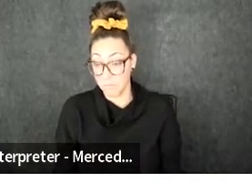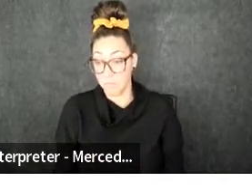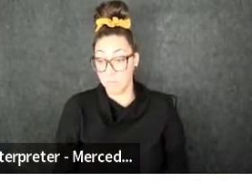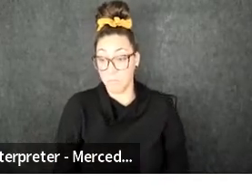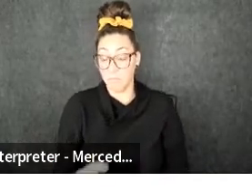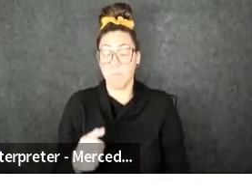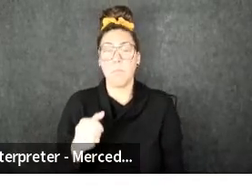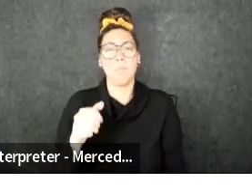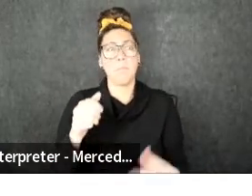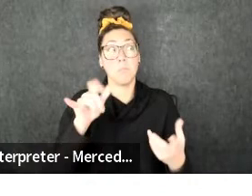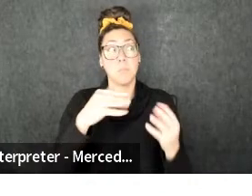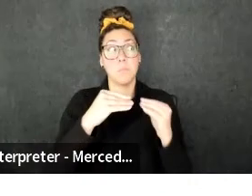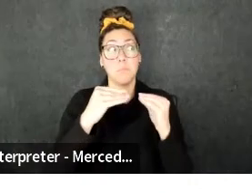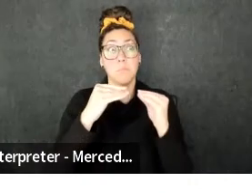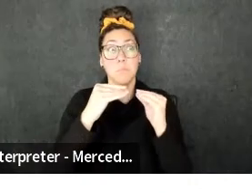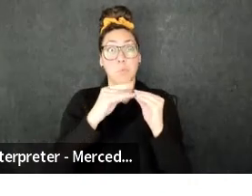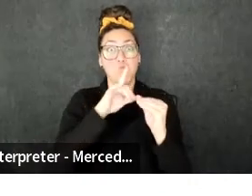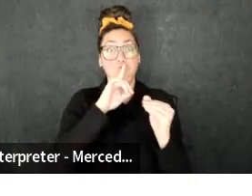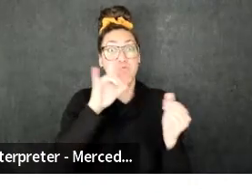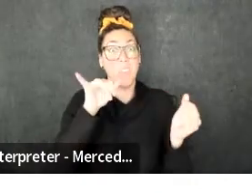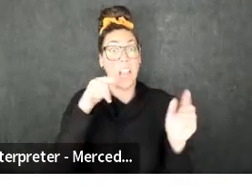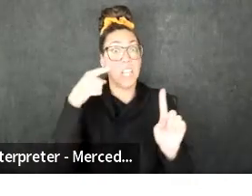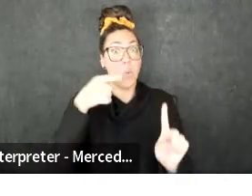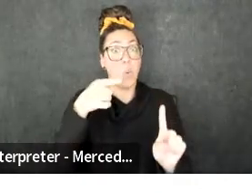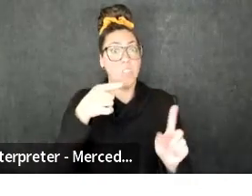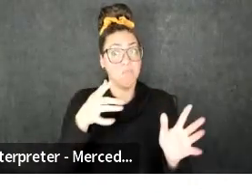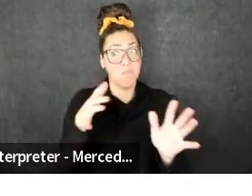And that's something that we can do with our students as well. And if it's a nice.